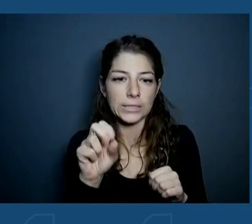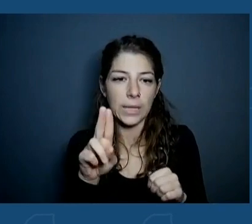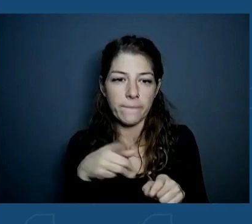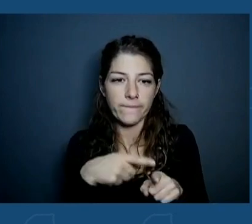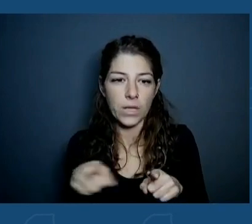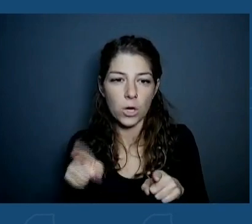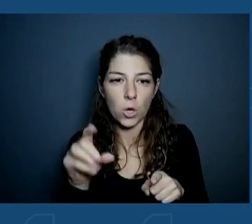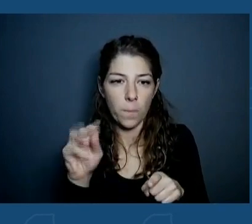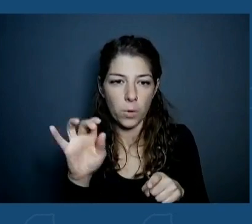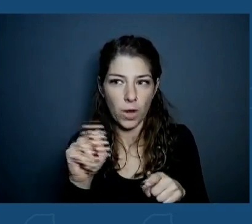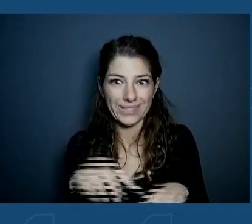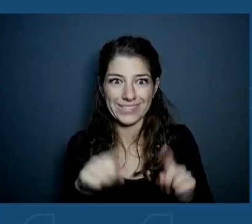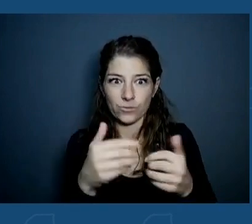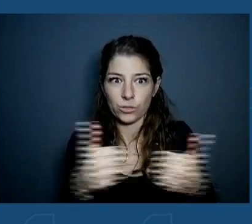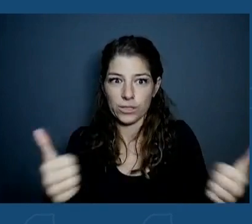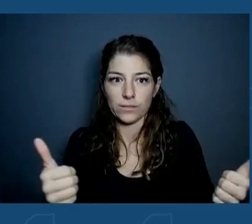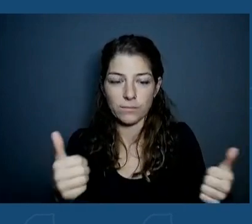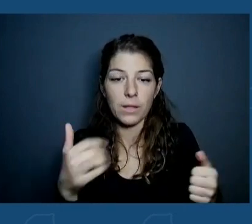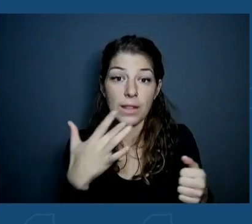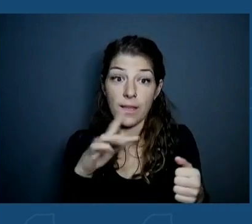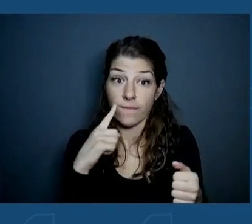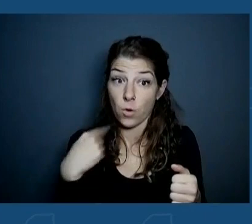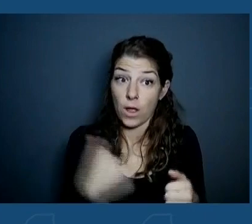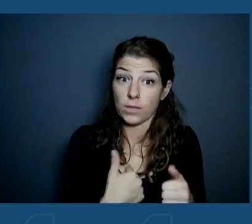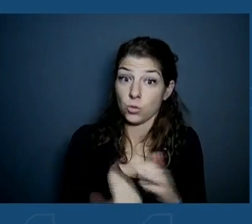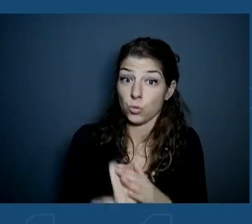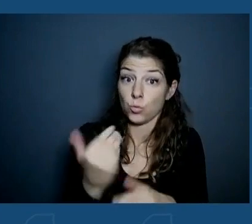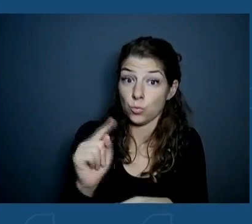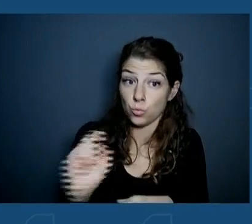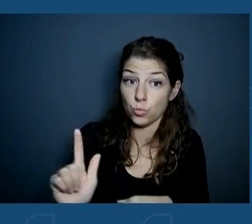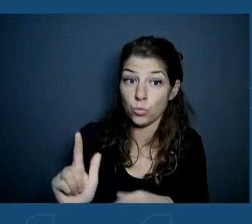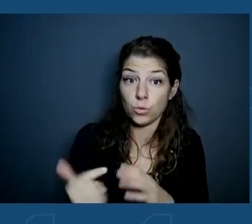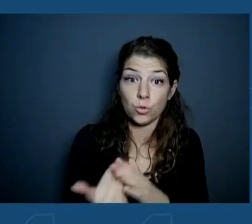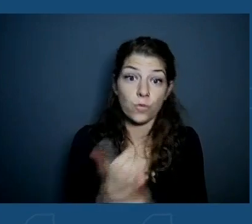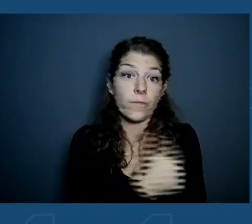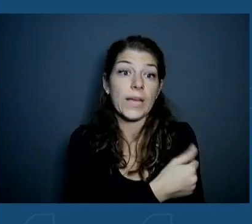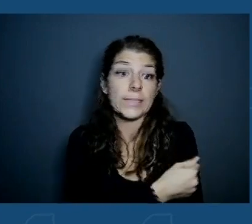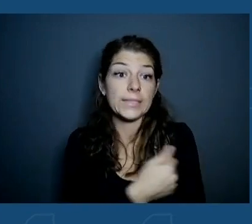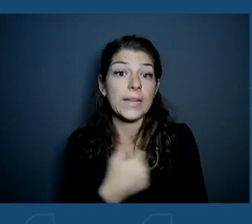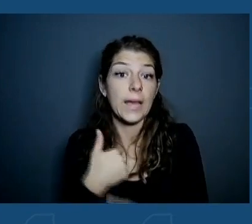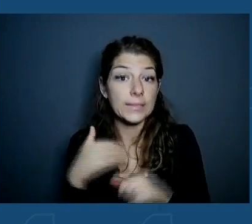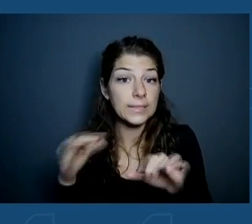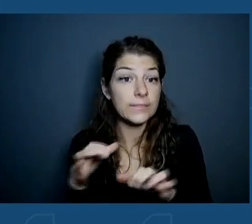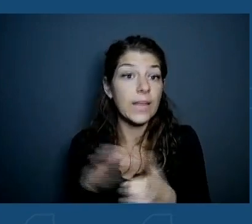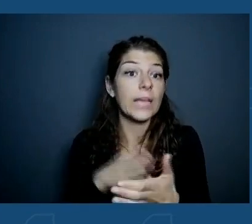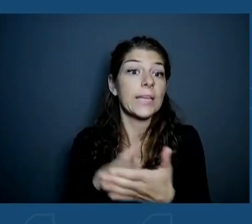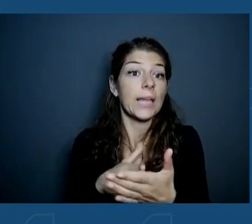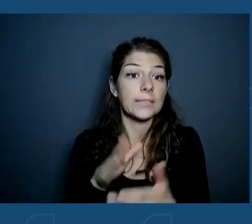THESE OMICRON SUBVARIANTS, THAT IS WHAT 23 WAS ABOUT. BUT WHEN YOU LOOK AT THIS, IT